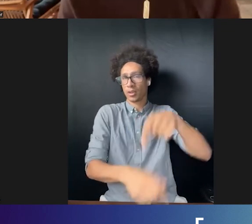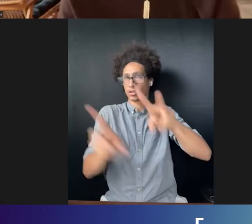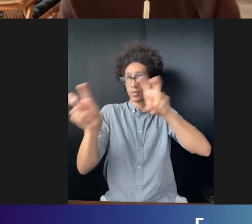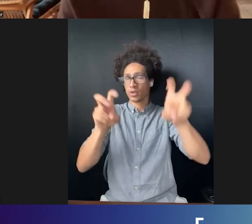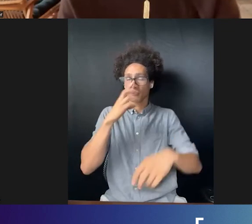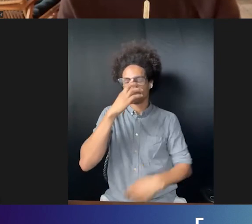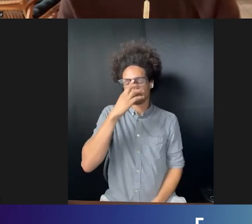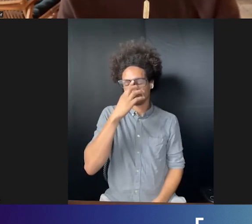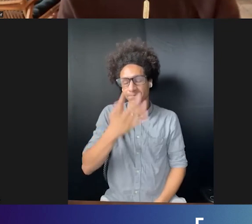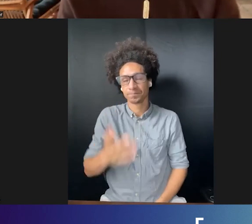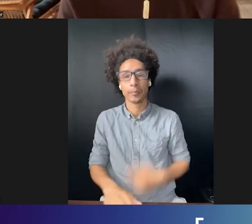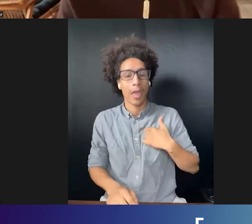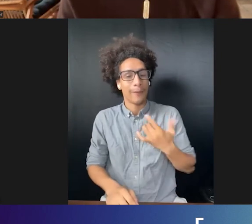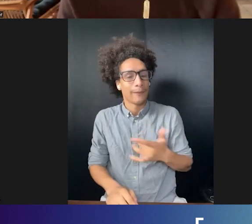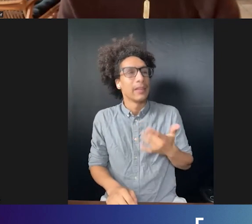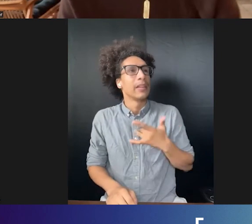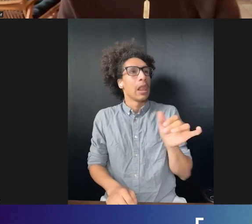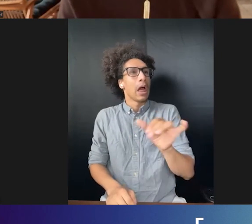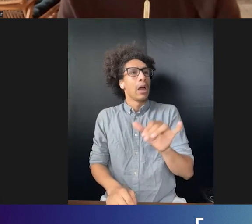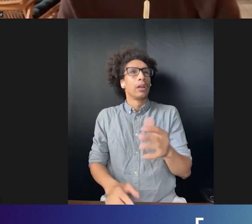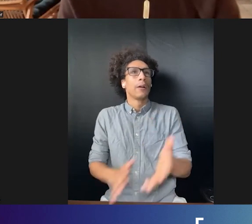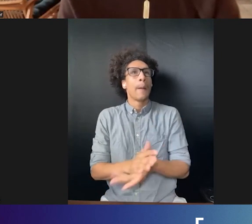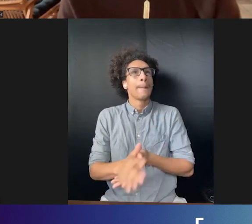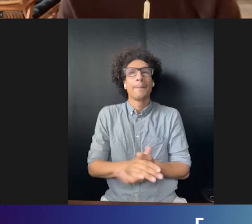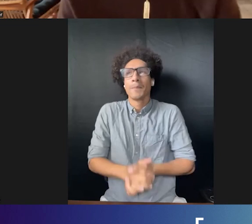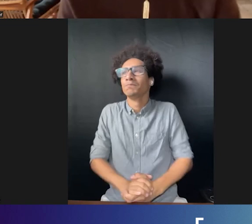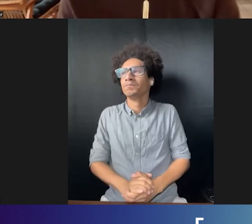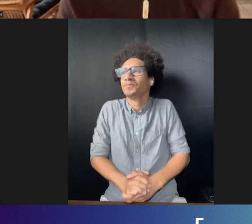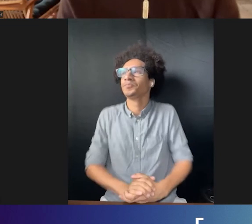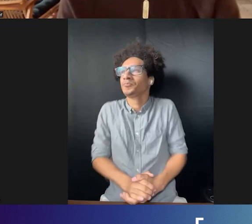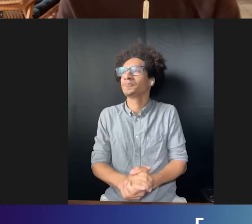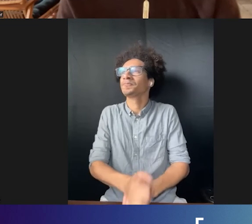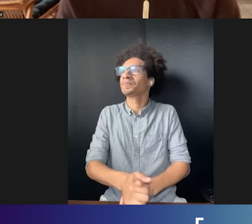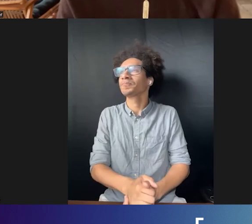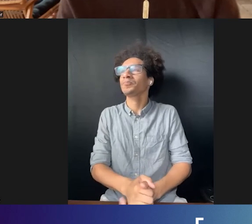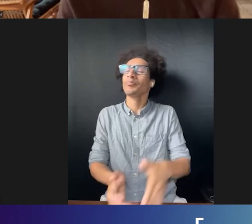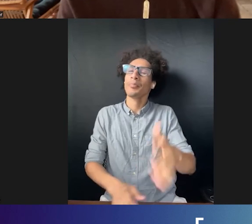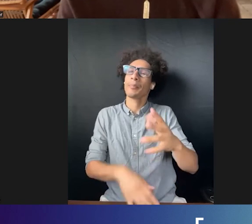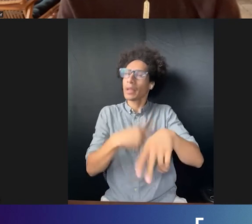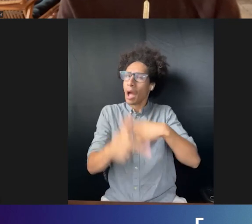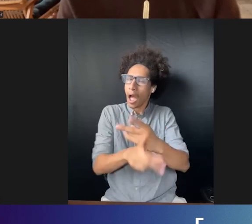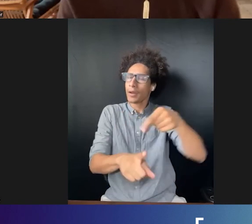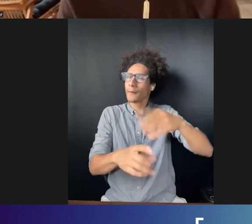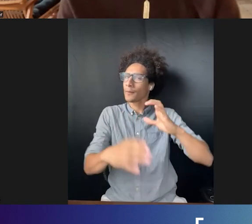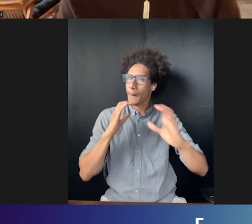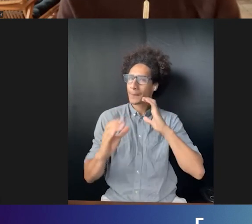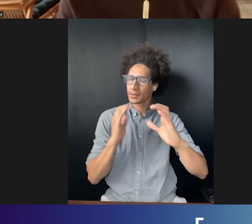I'm feeling like, for better or worse, it's the kind of conversation that I hope we, you know, can share more of,